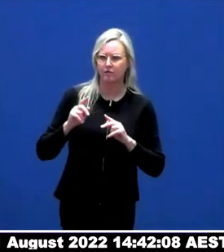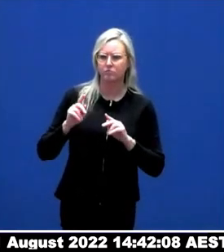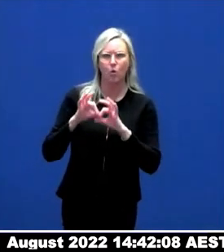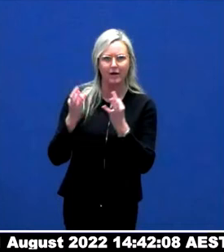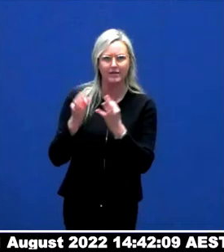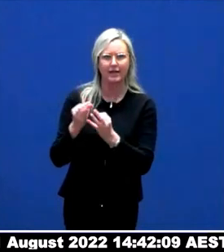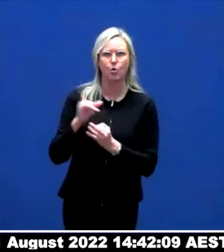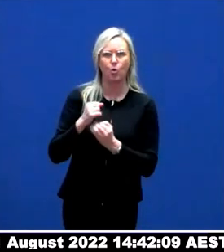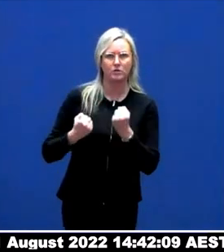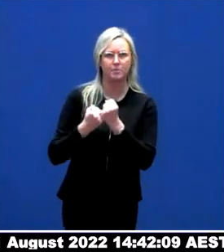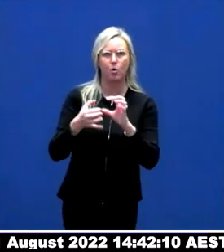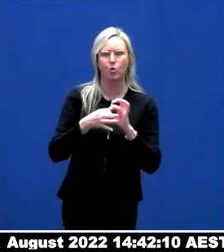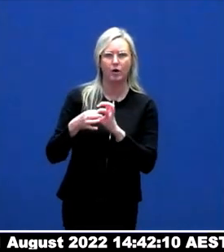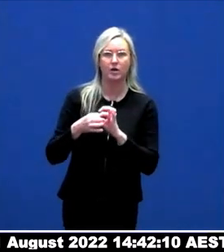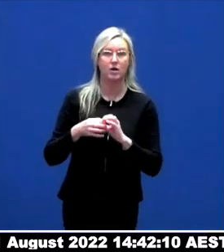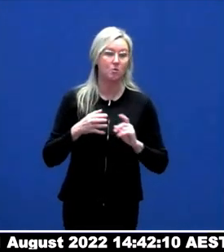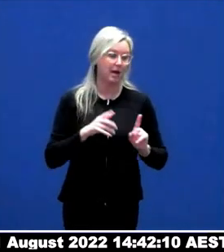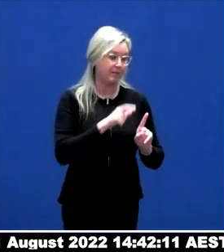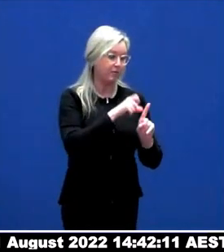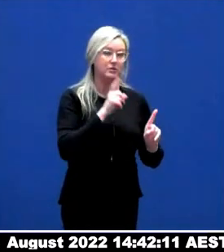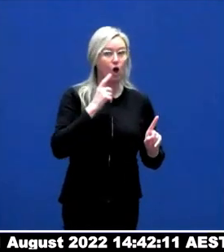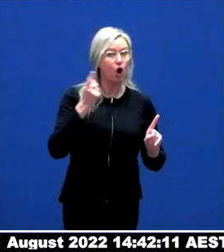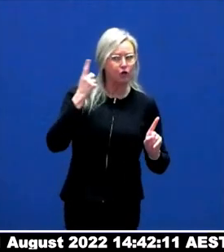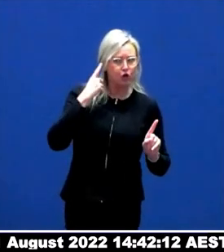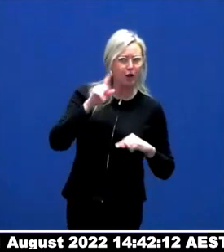So, a participant may say, "I've heard about these Individualised Living Options.